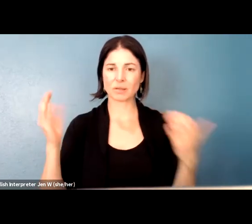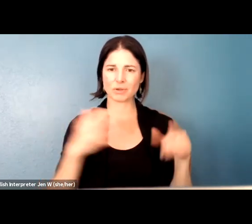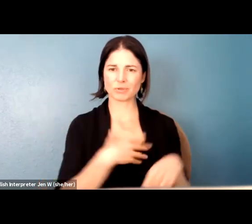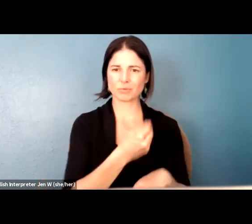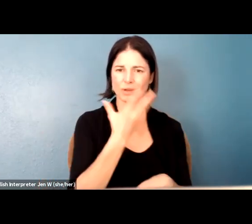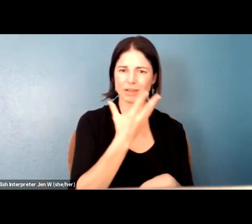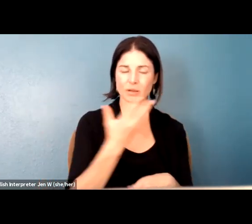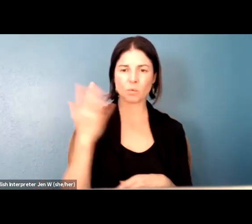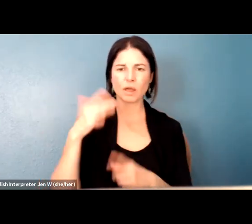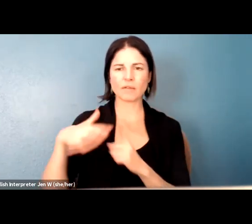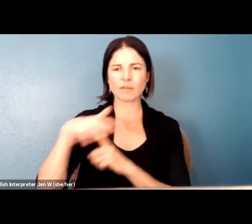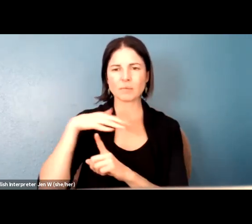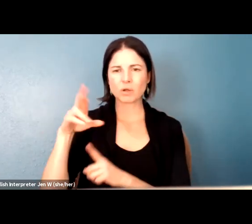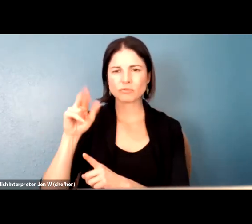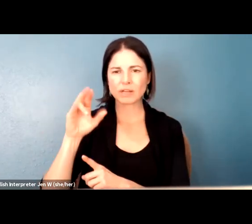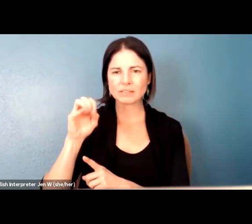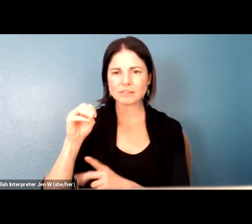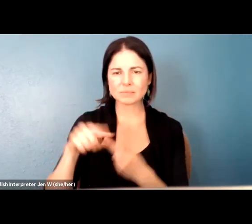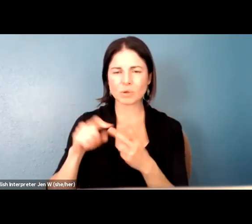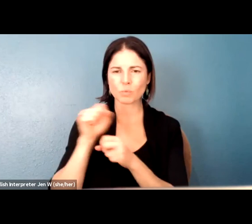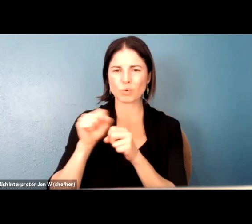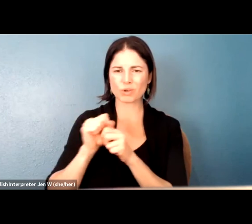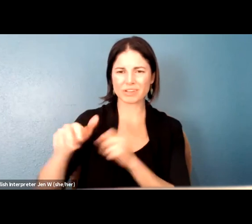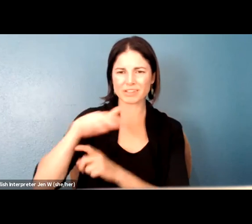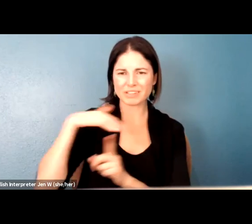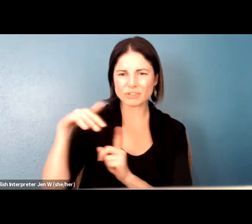working conditions lack of access to health care in the